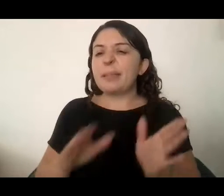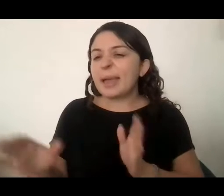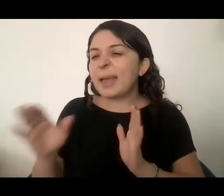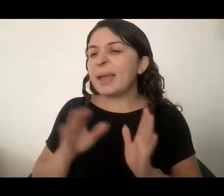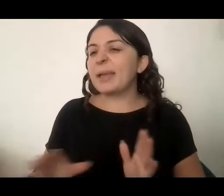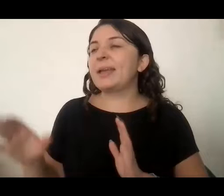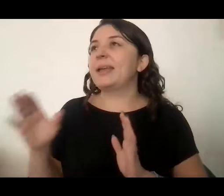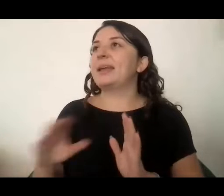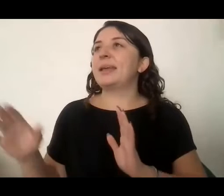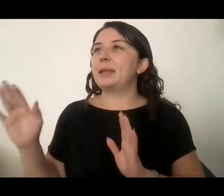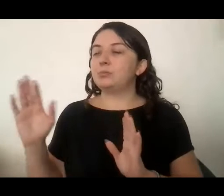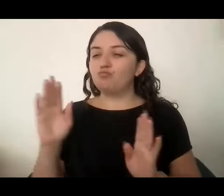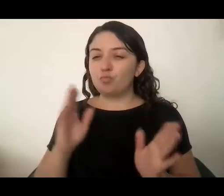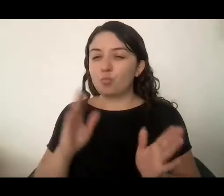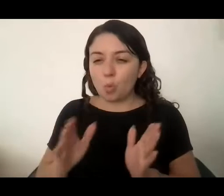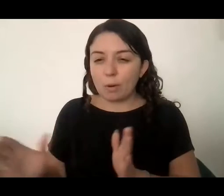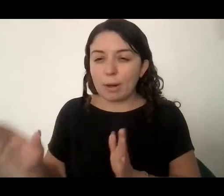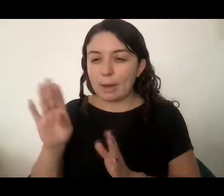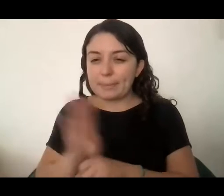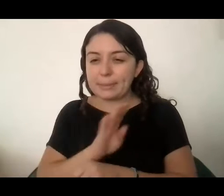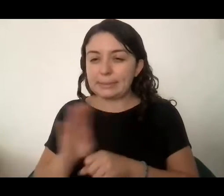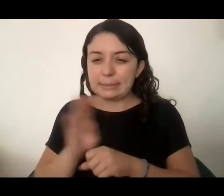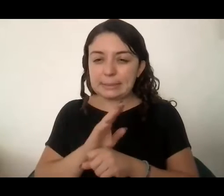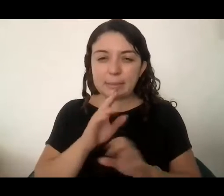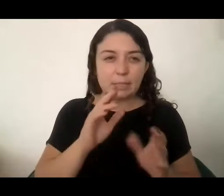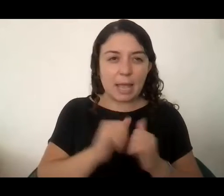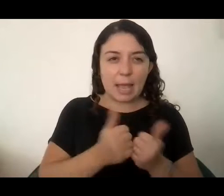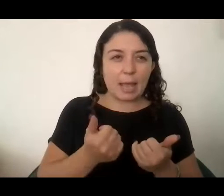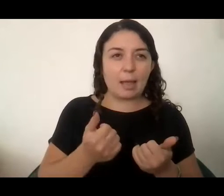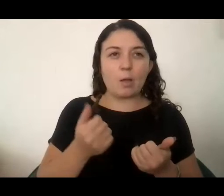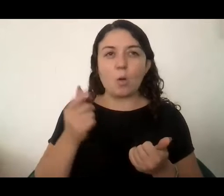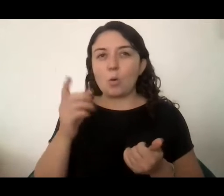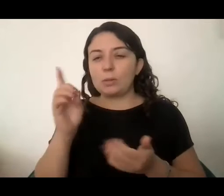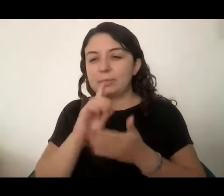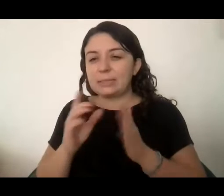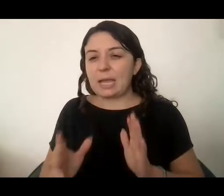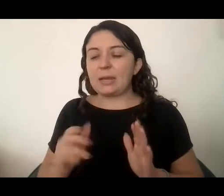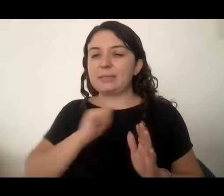things in order because she's planning to be a graphic designer in a self employment way. So she